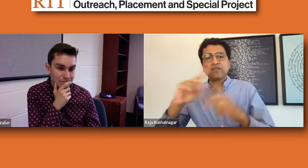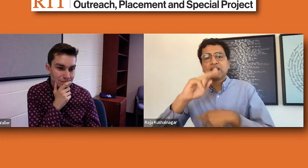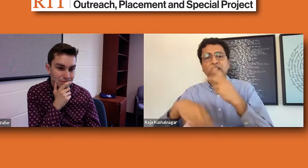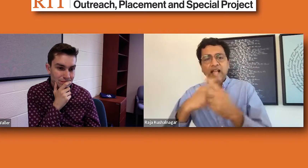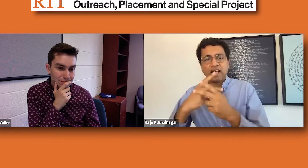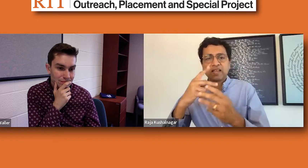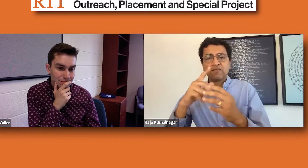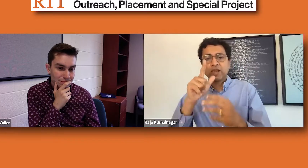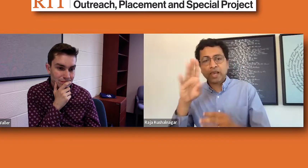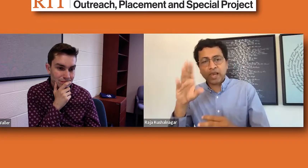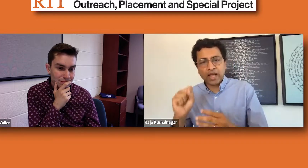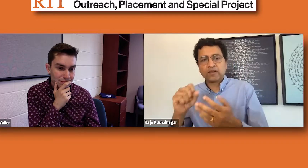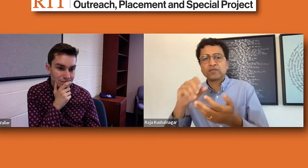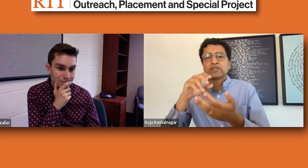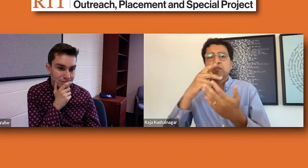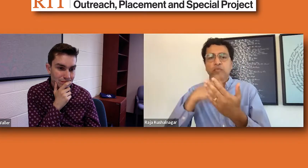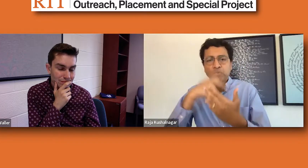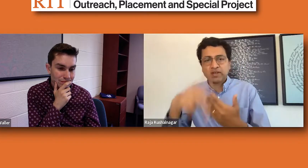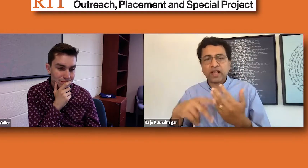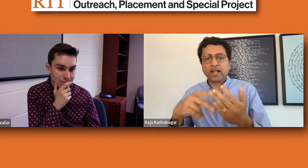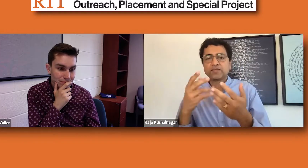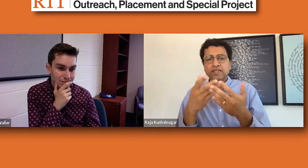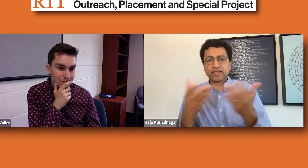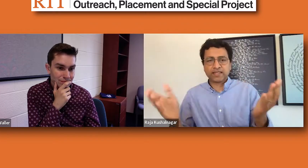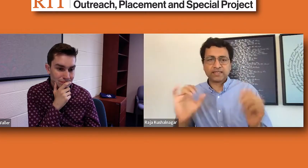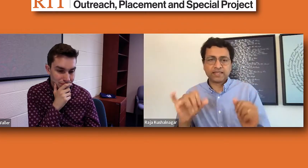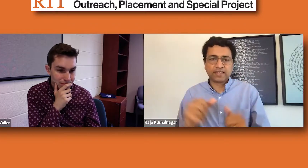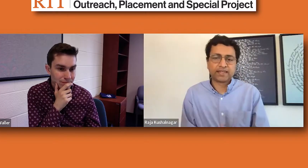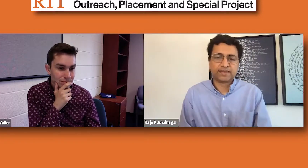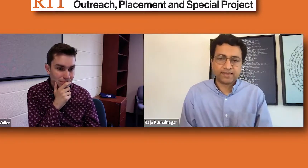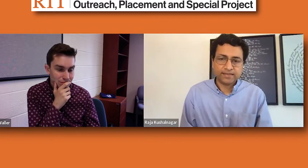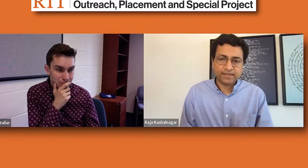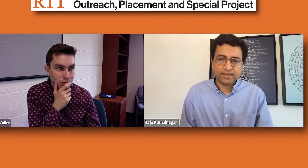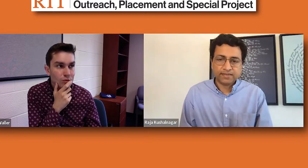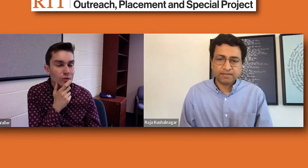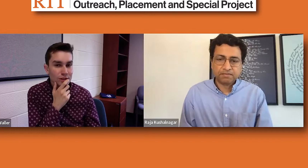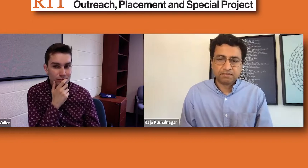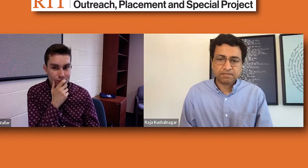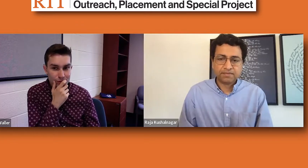opening the door to future possibilities.